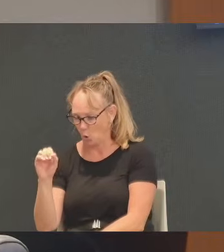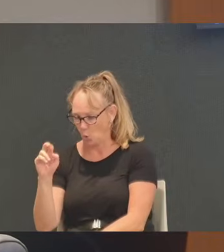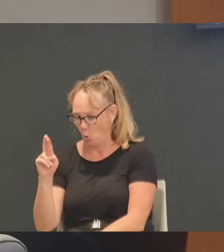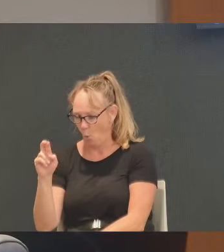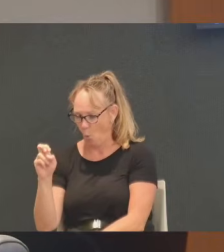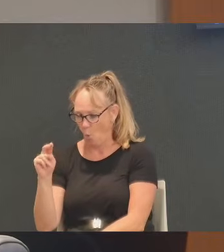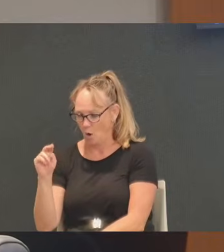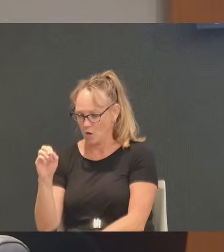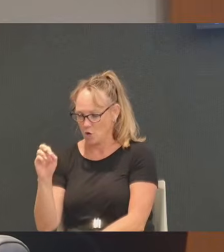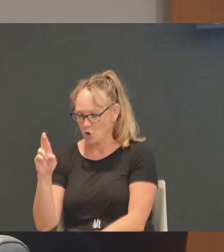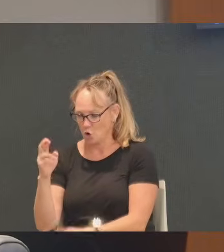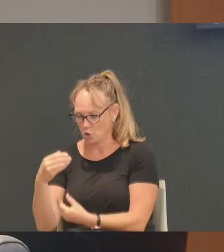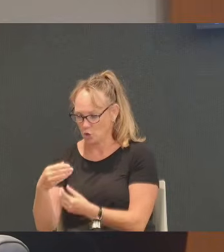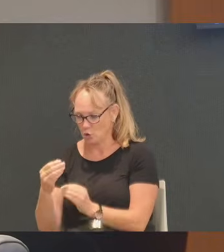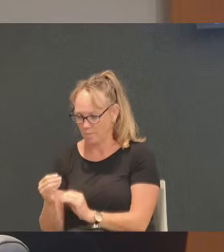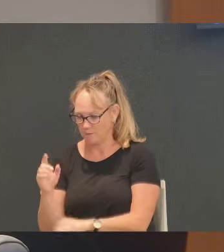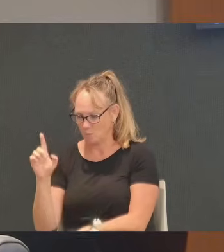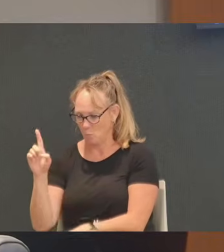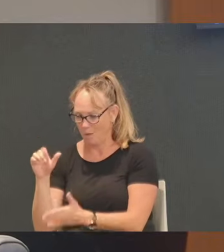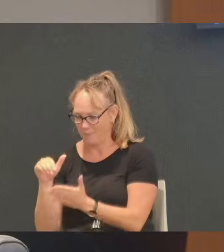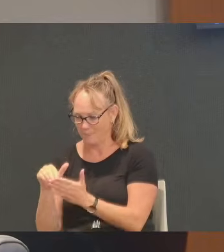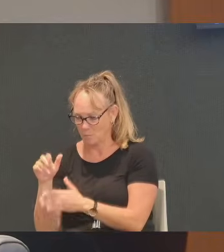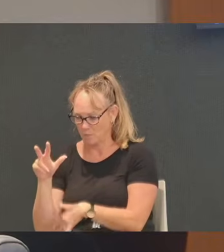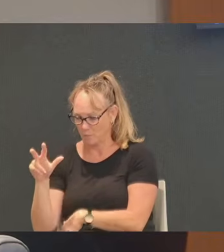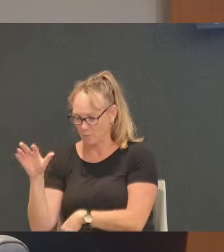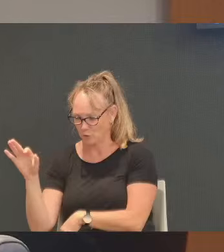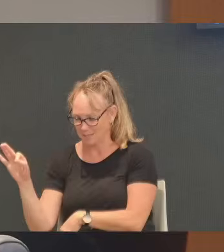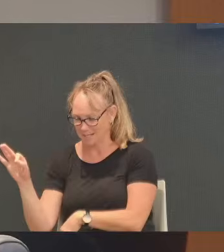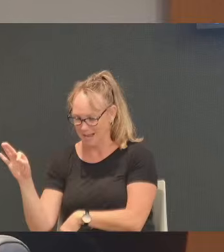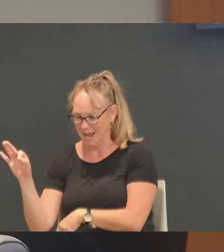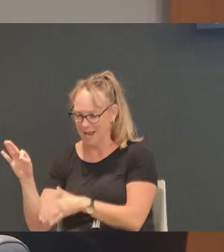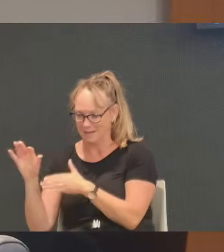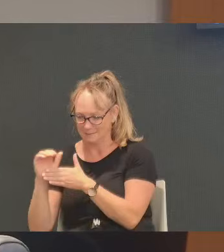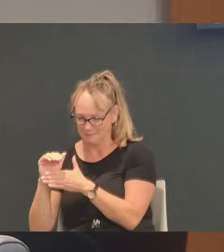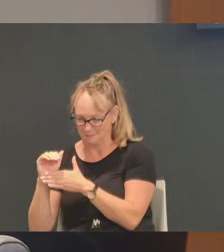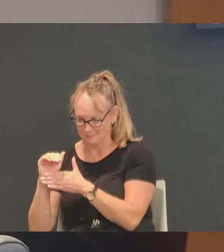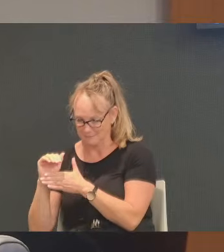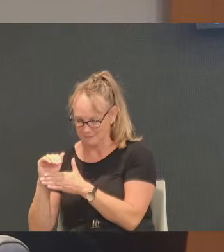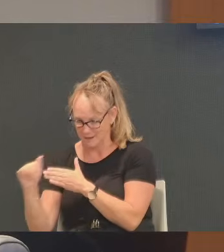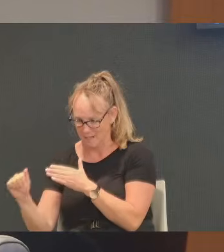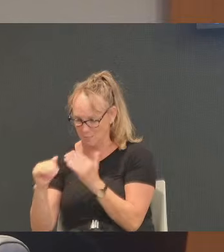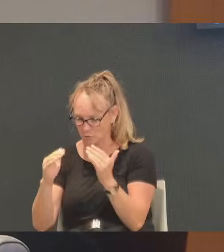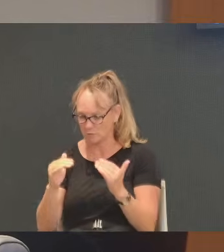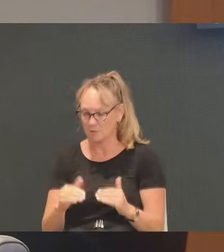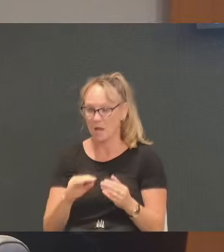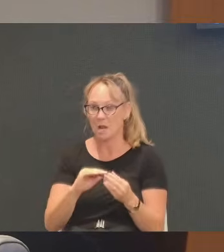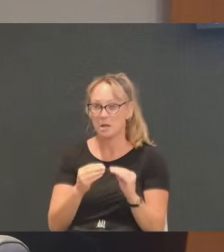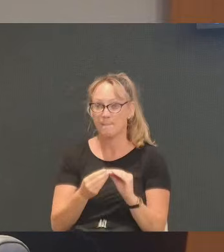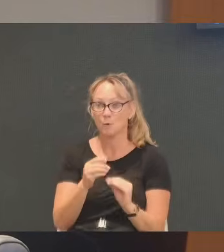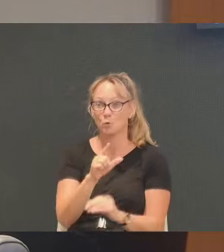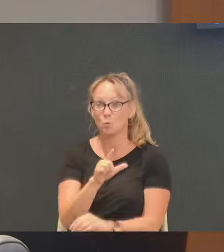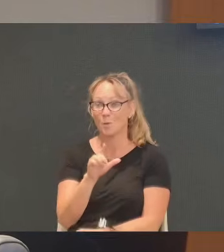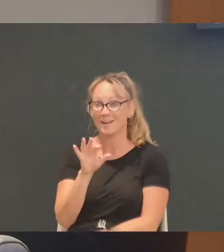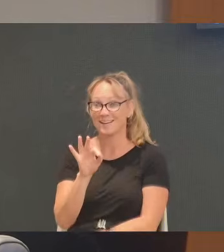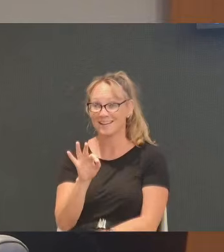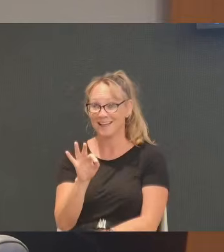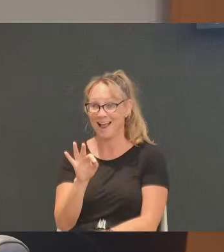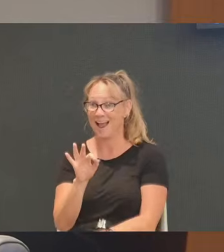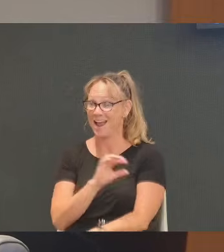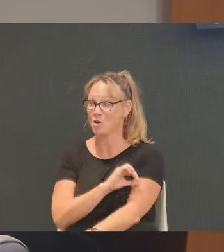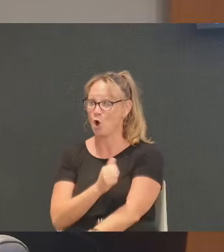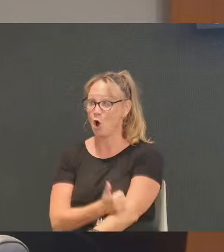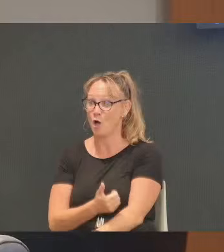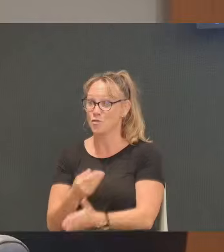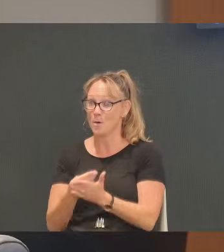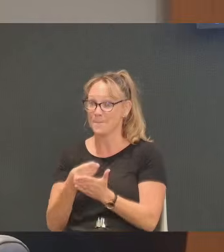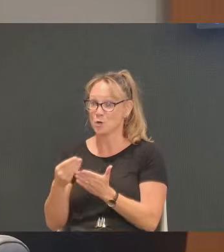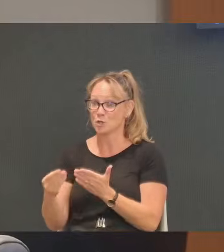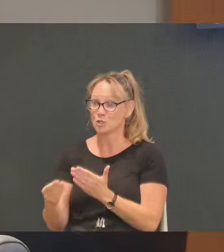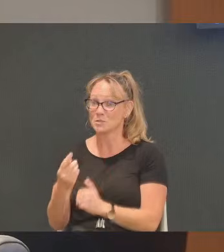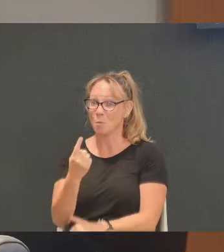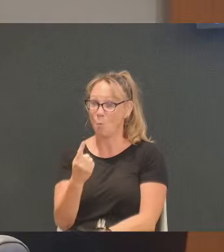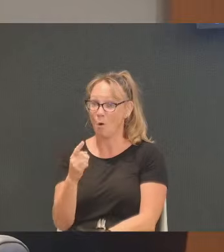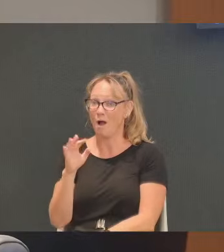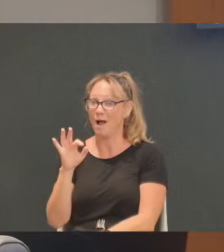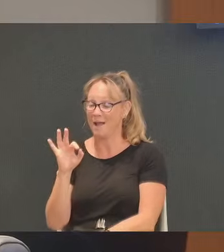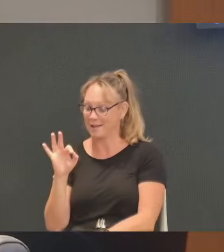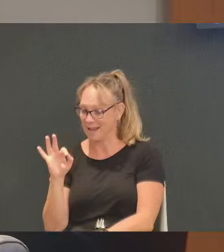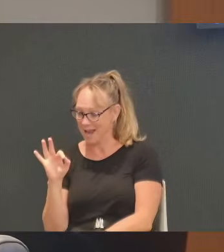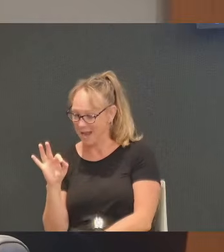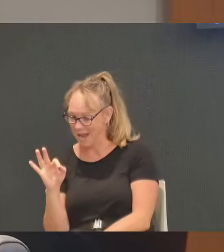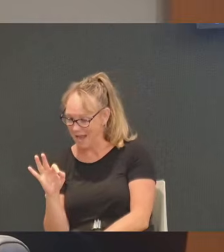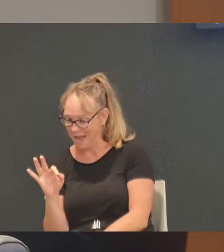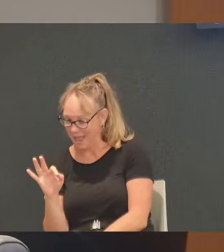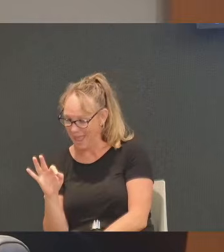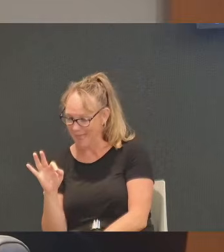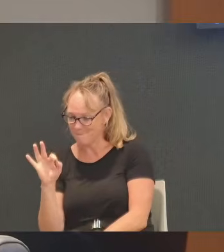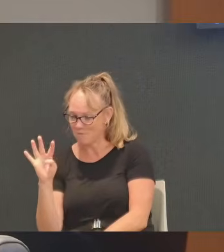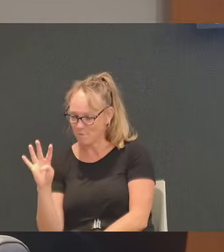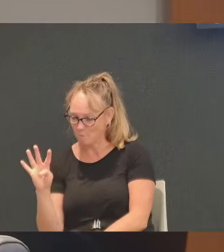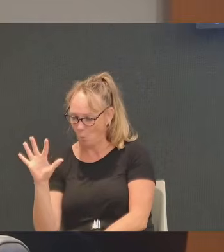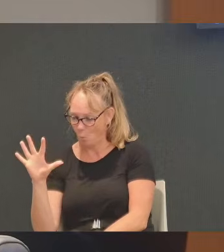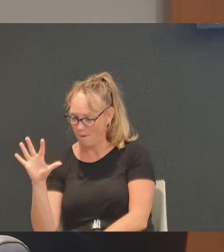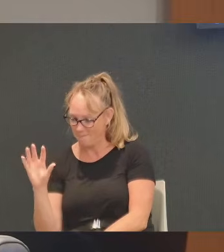$1,39. Item 29 is a resolution authorizing the purchase of one Ford F450 for EMA at $71,000.